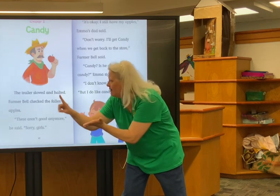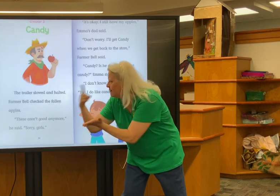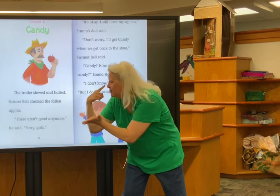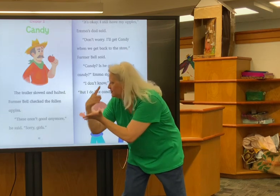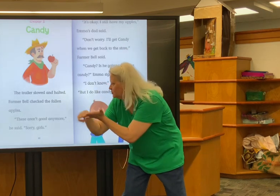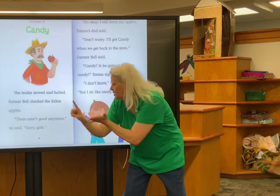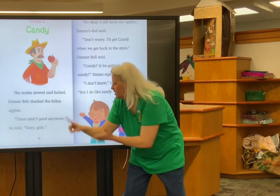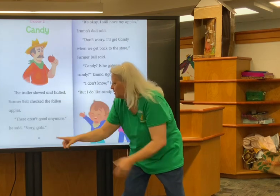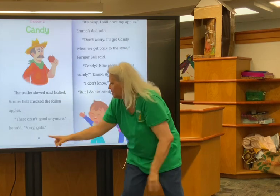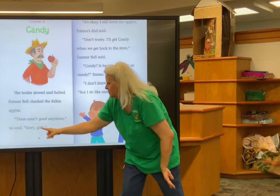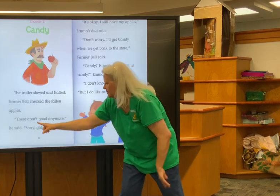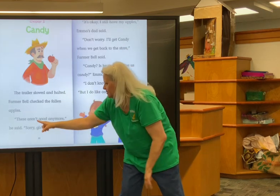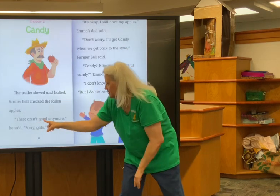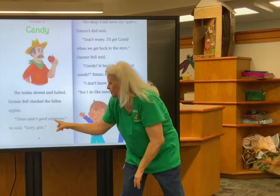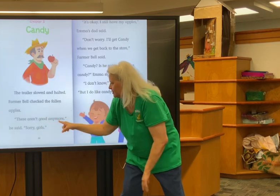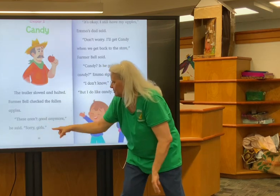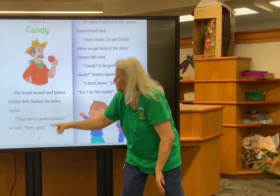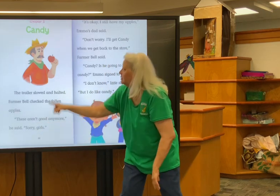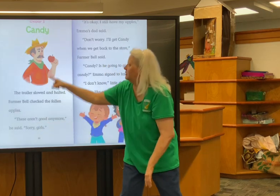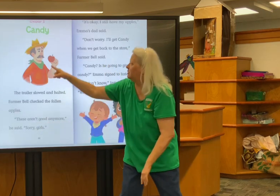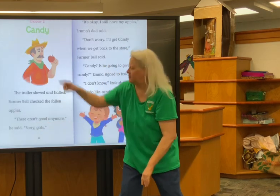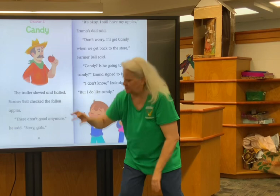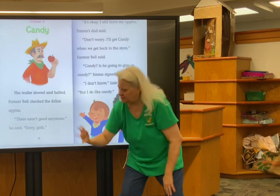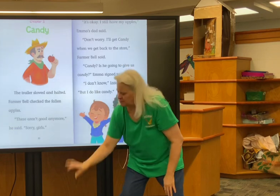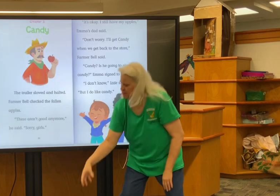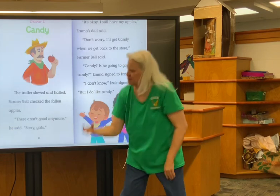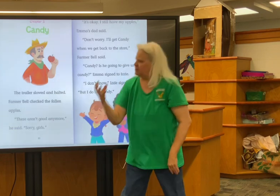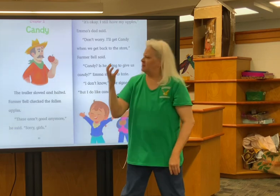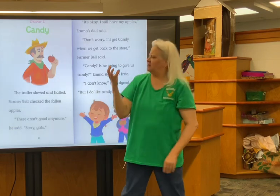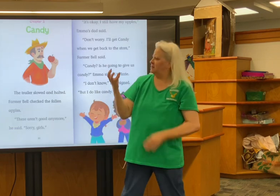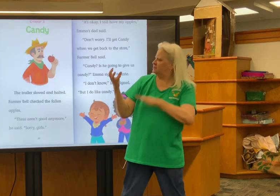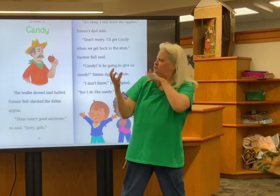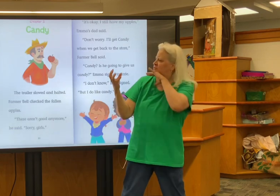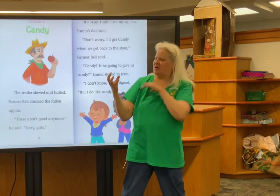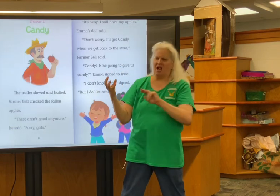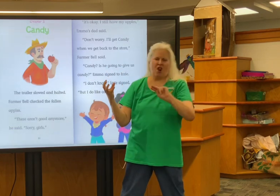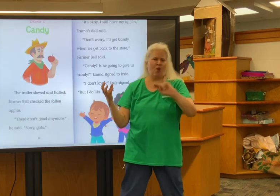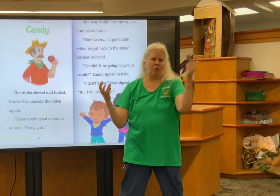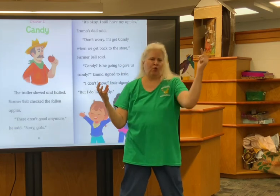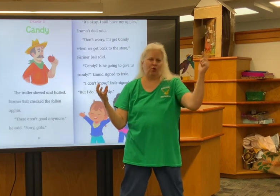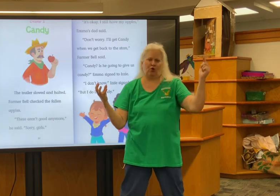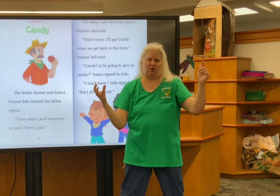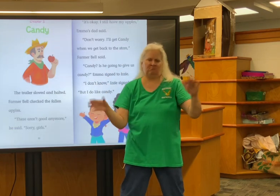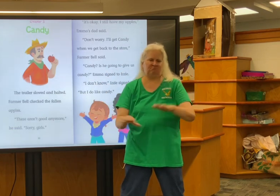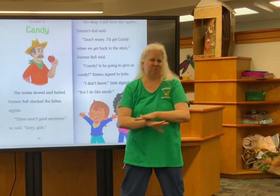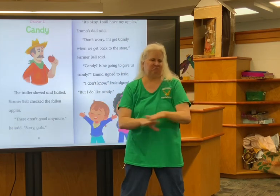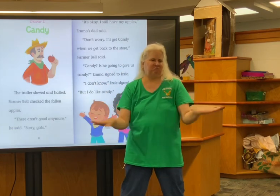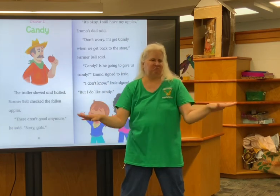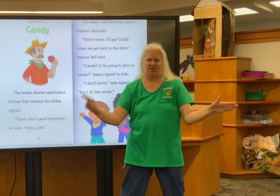The trailer slowed to a halt. Farmer Bell checked the fallen apples.